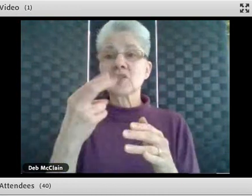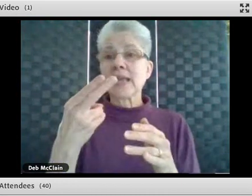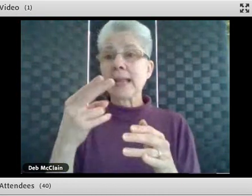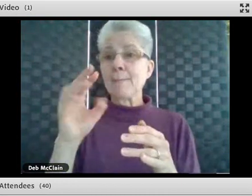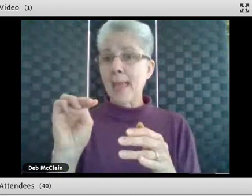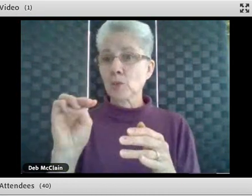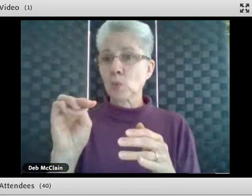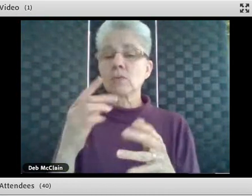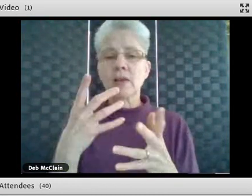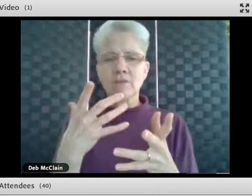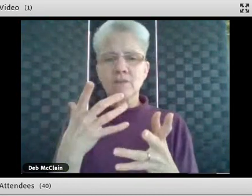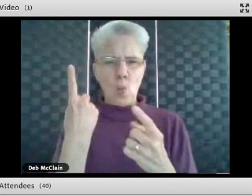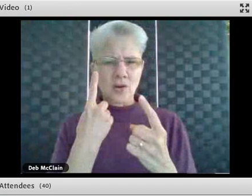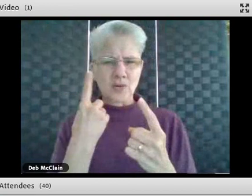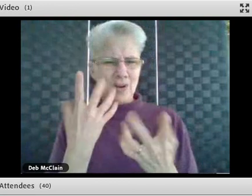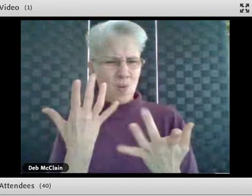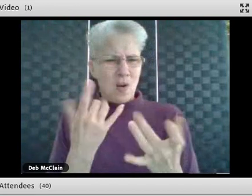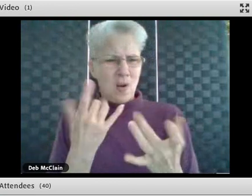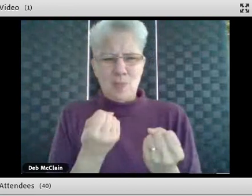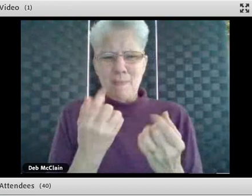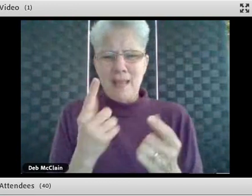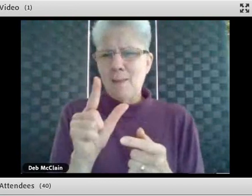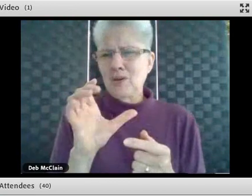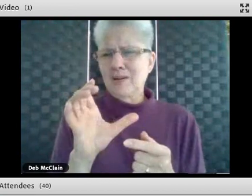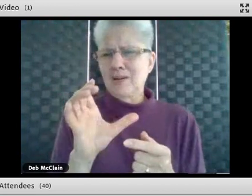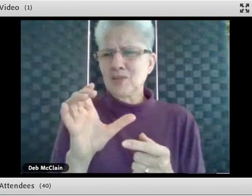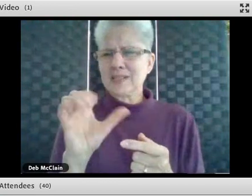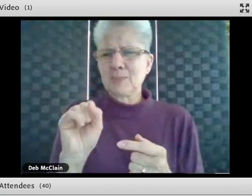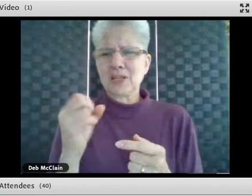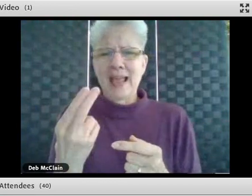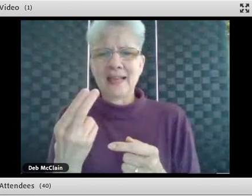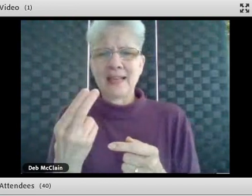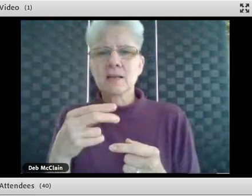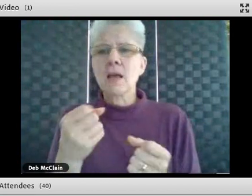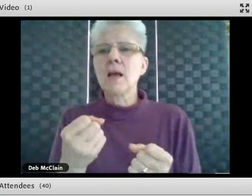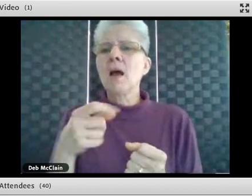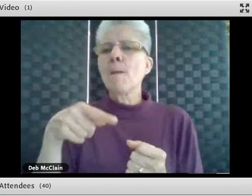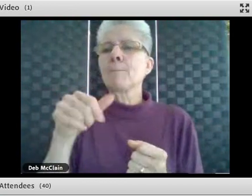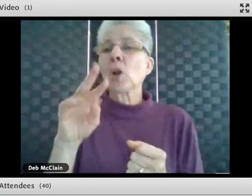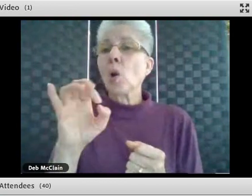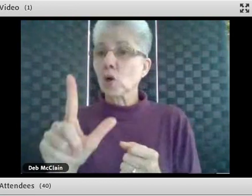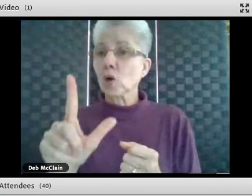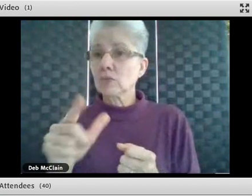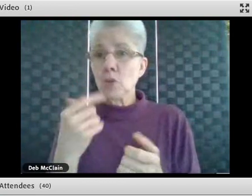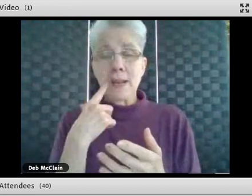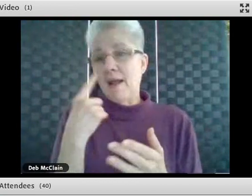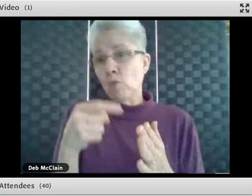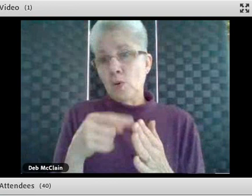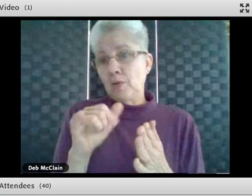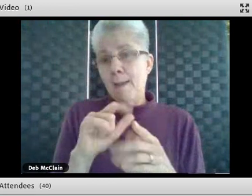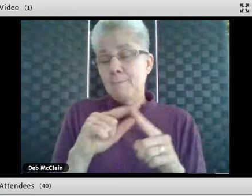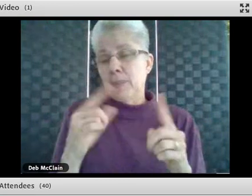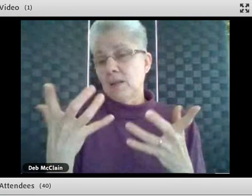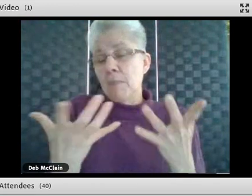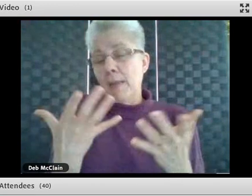We were wondering, "But why are so many Library of Congress Subject Headings plural?" You may not have wondered that before, but maybe you did.